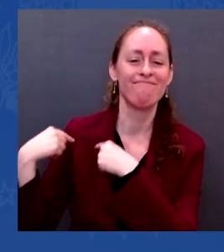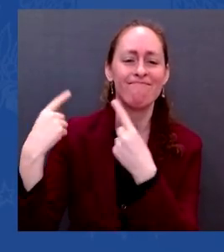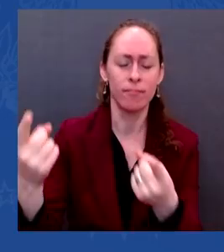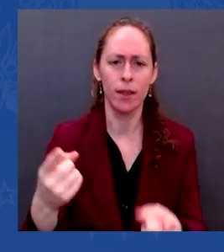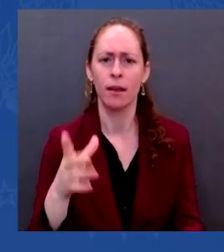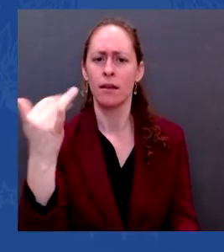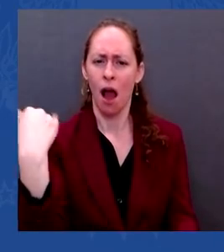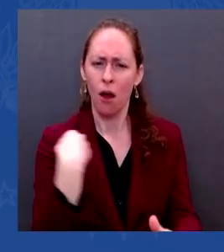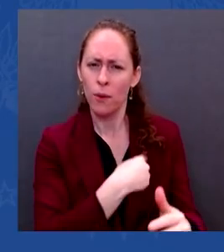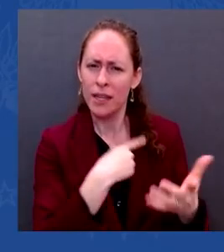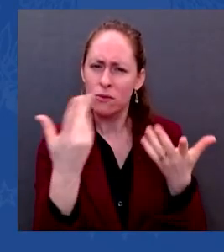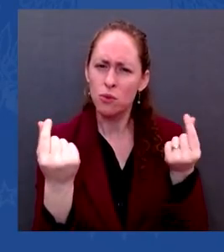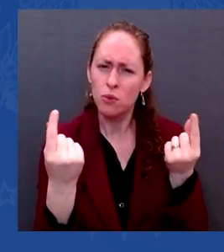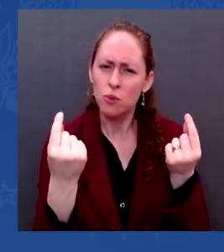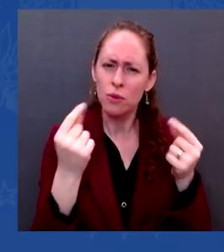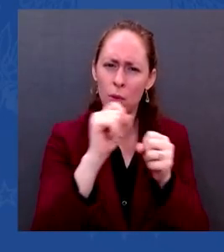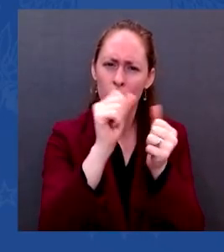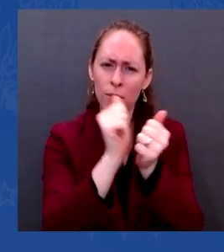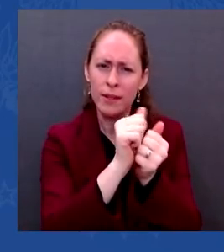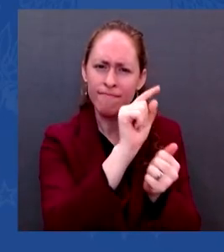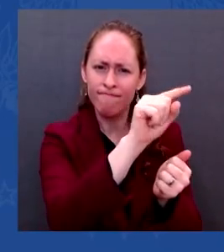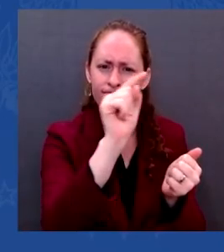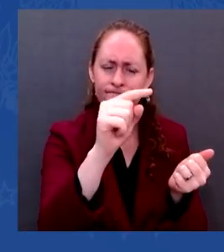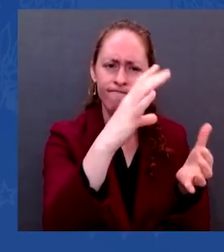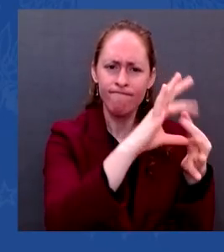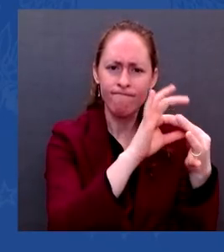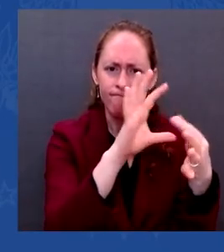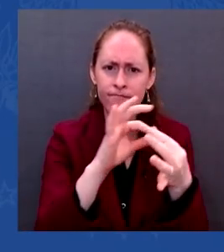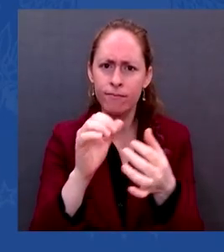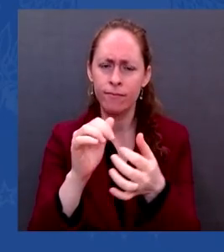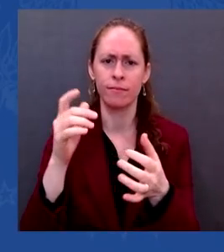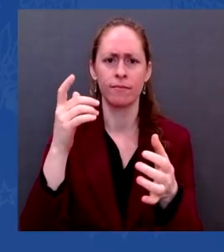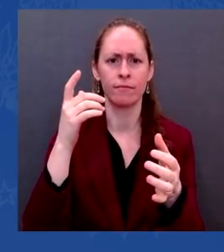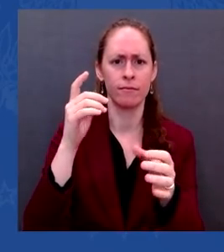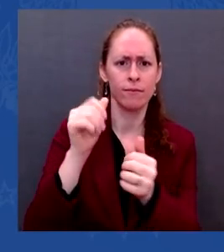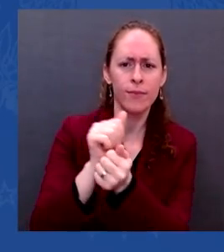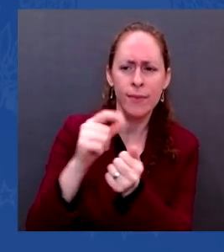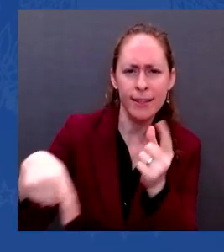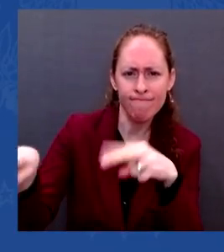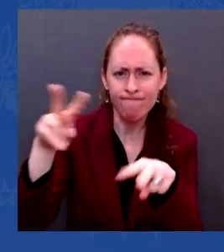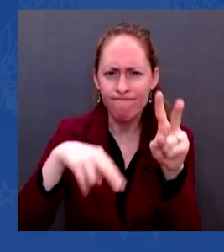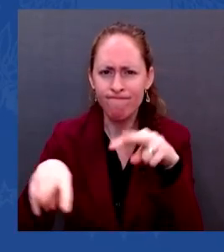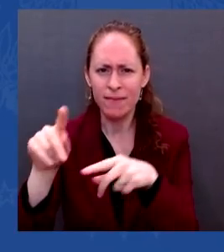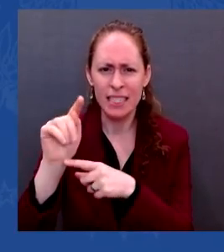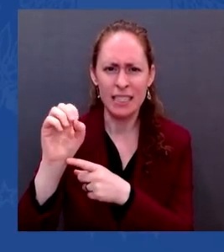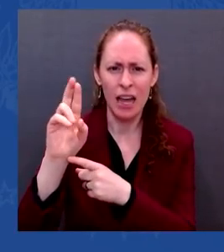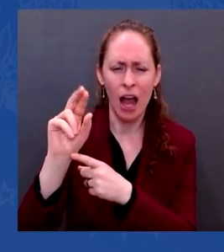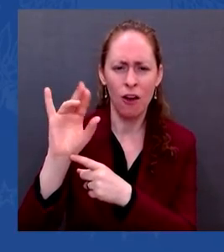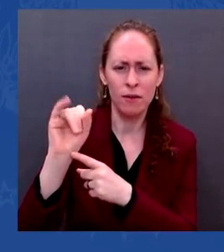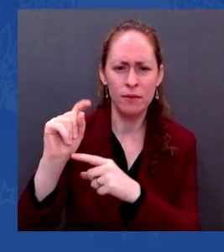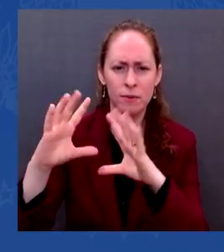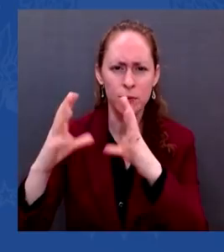Hajji Abdullah oversaw the spread of ISIS-affiliated terrorist groups around the world after savaging communities